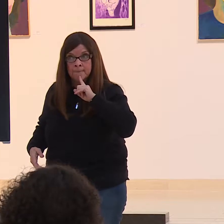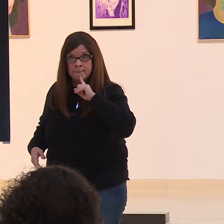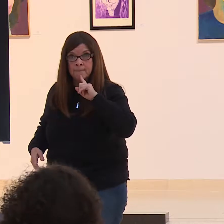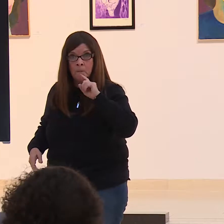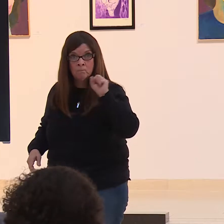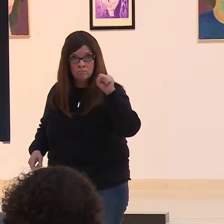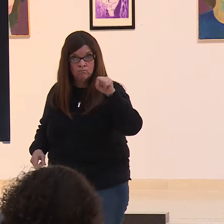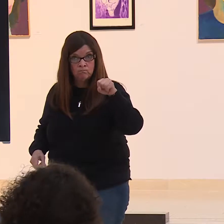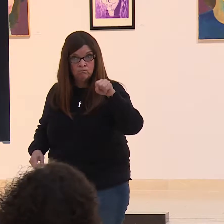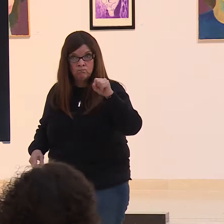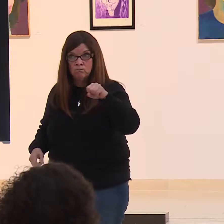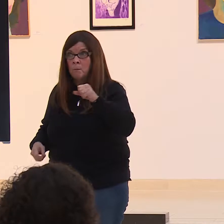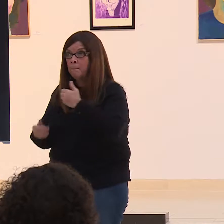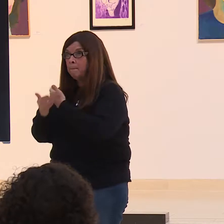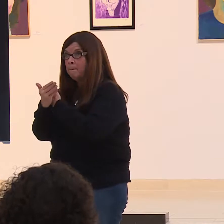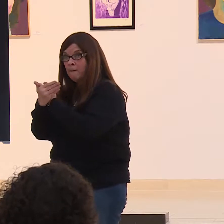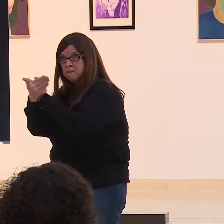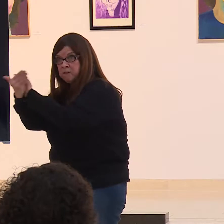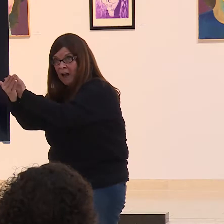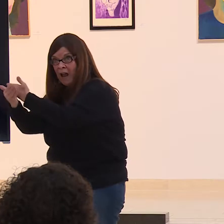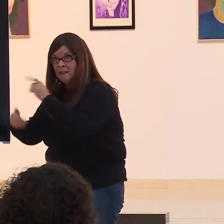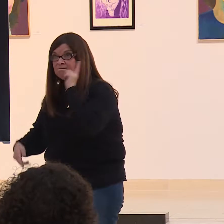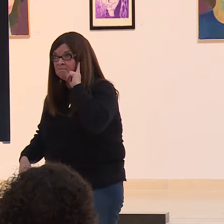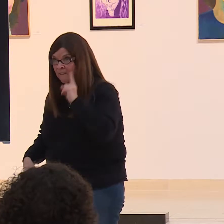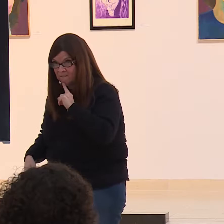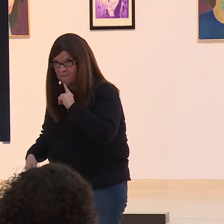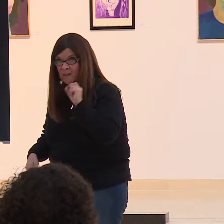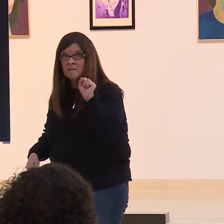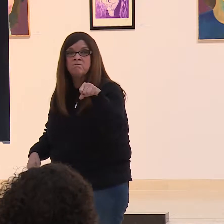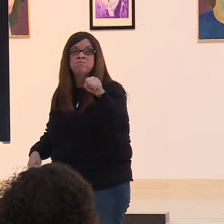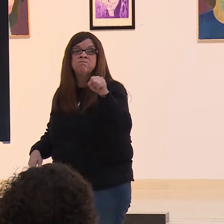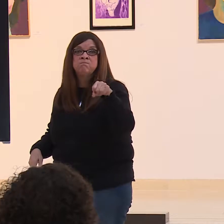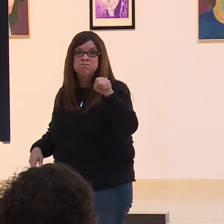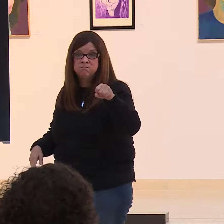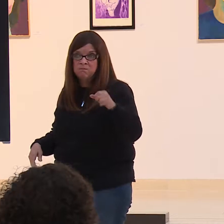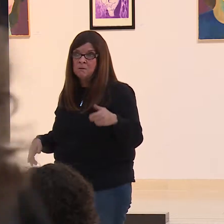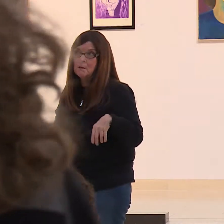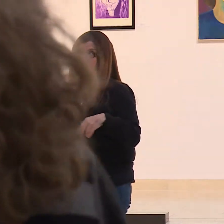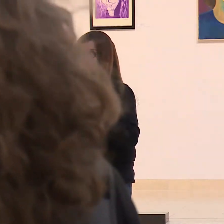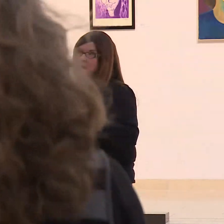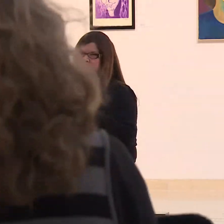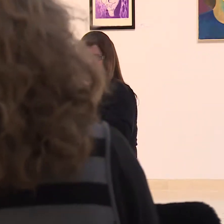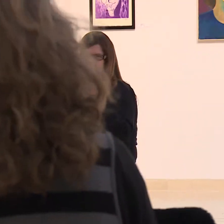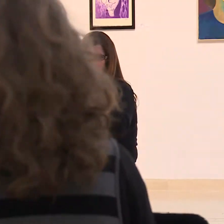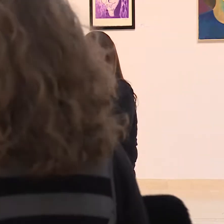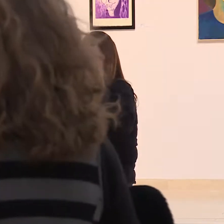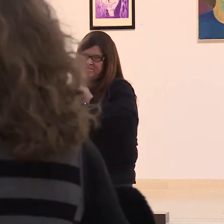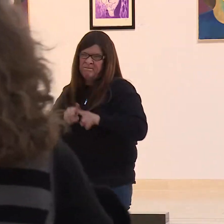for example, bees. Bees can represent deaf people. So can butterflies.